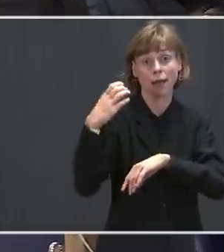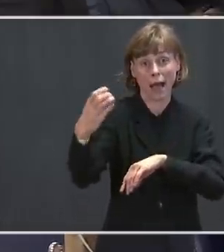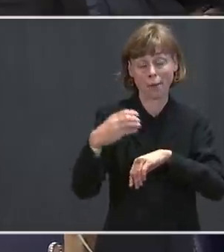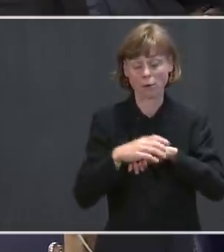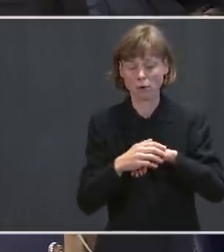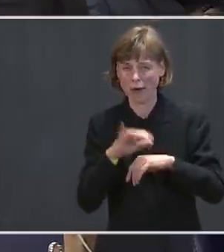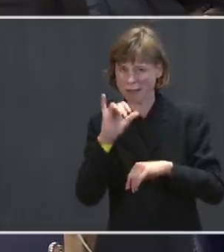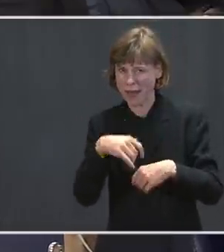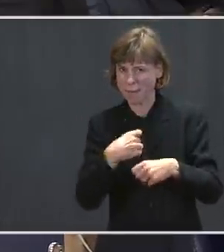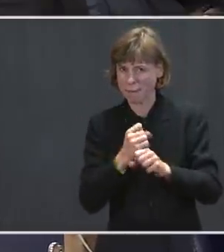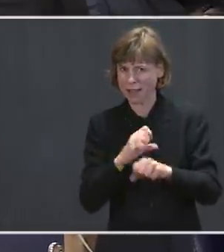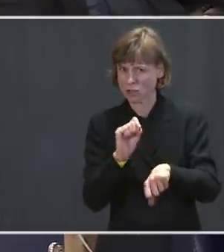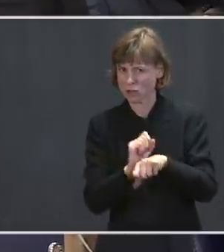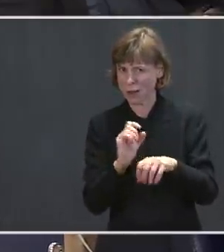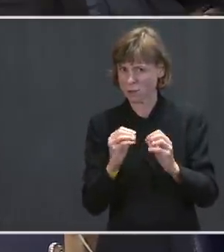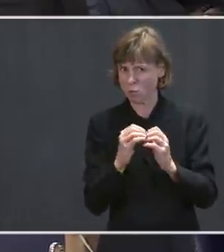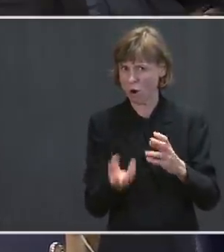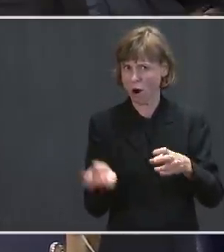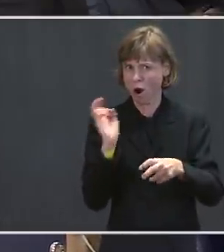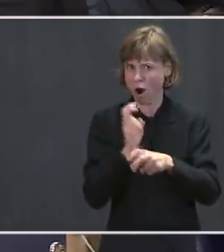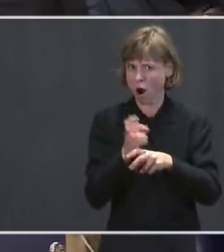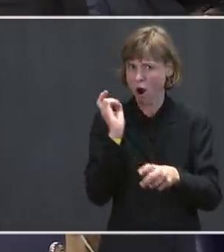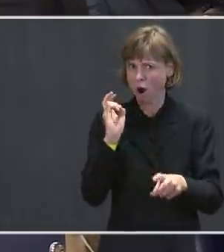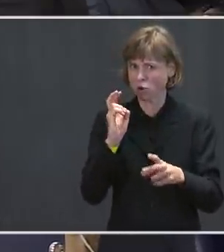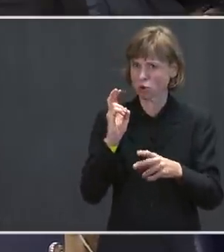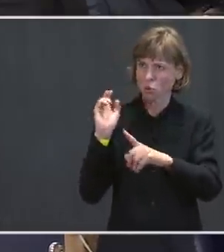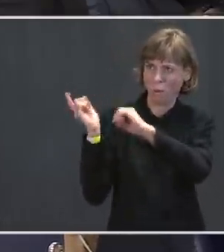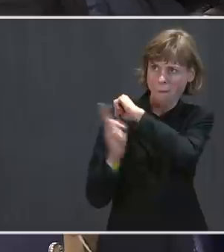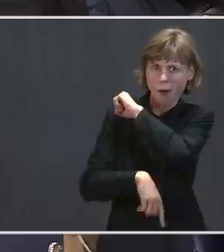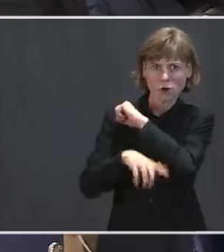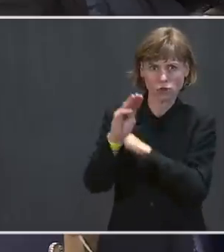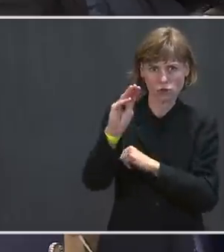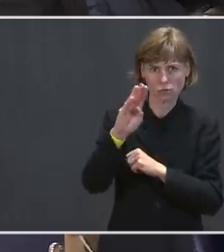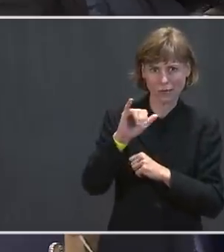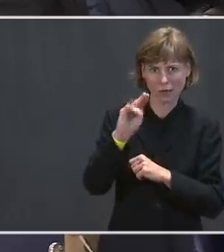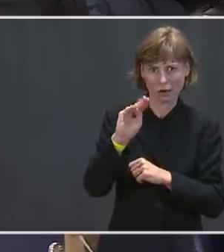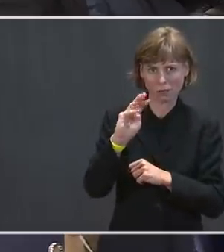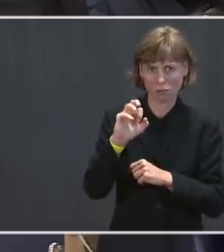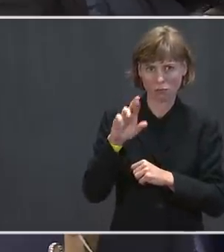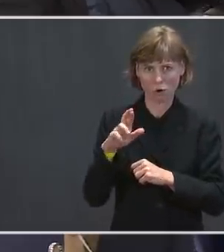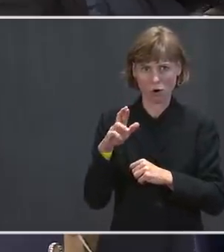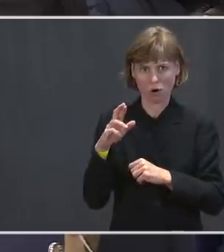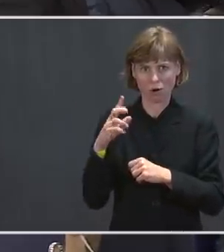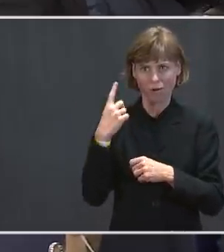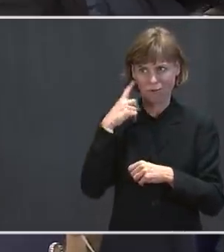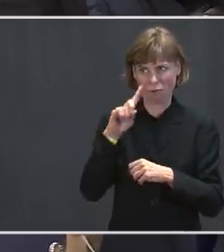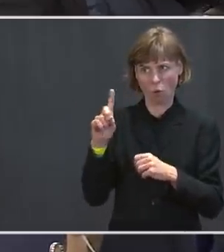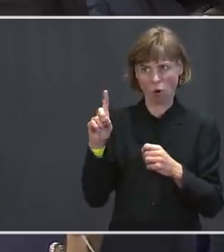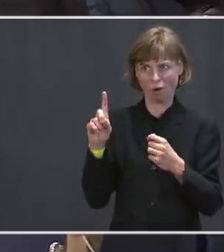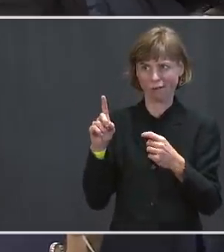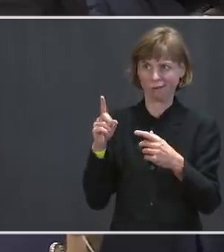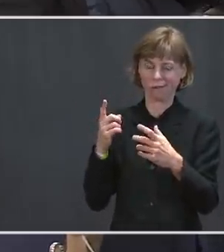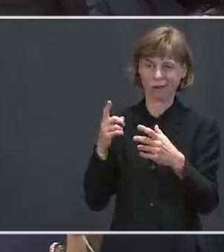more difficult to punish countries like Myanmar on the grounds of violations of democracy and [inaudible}?